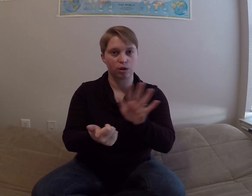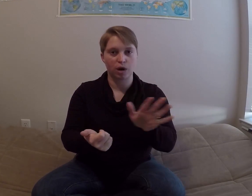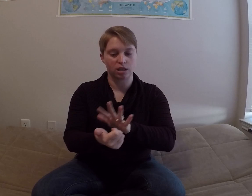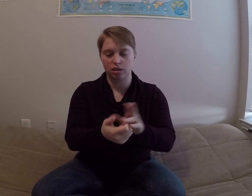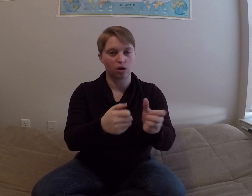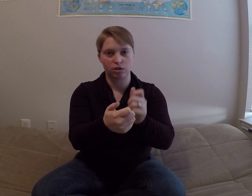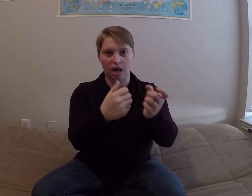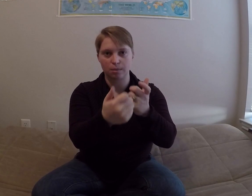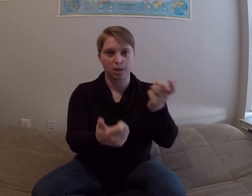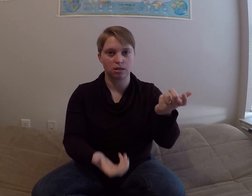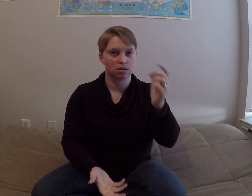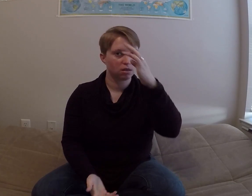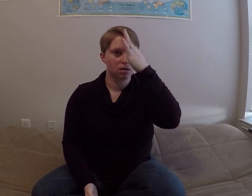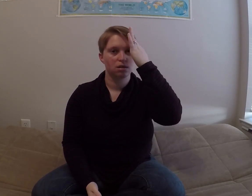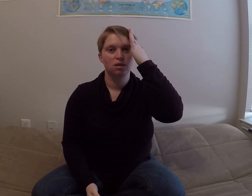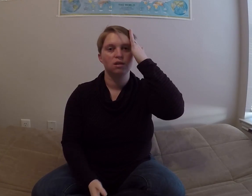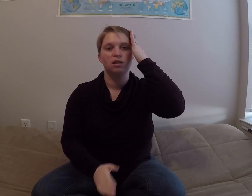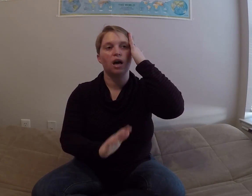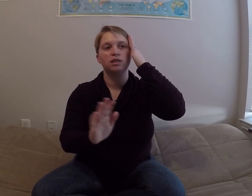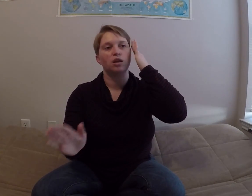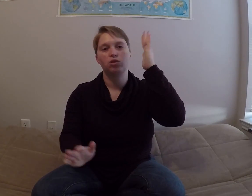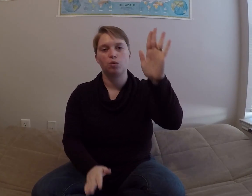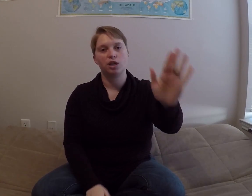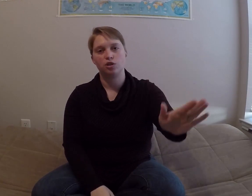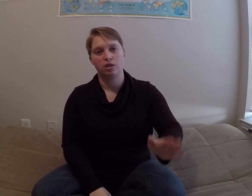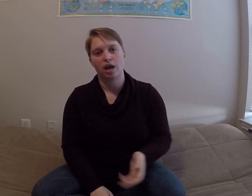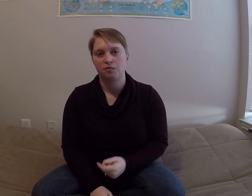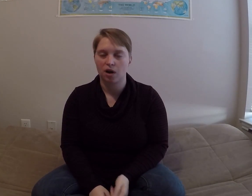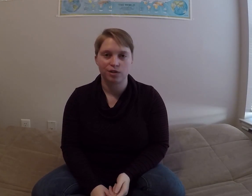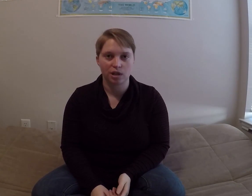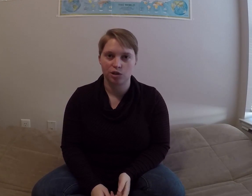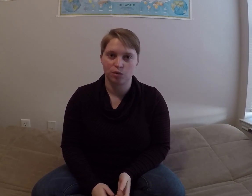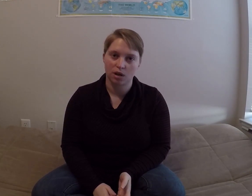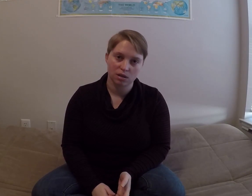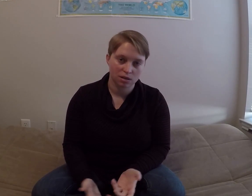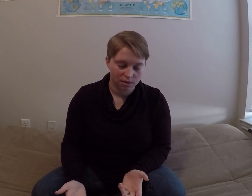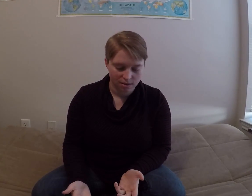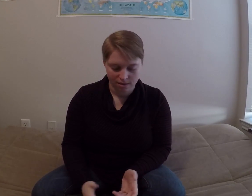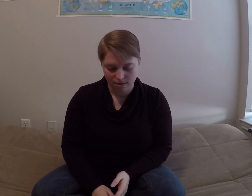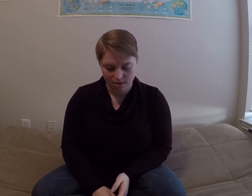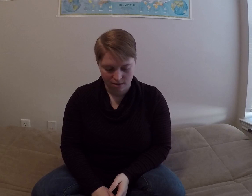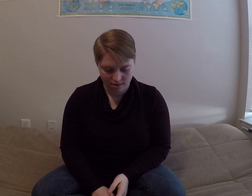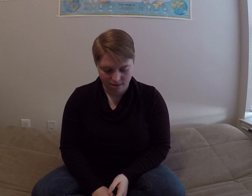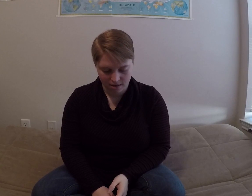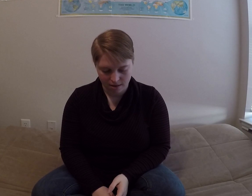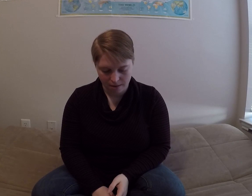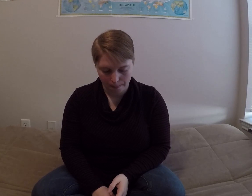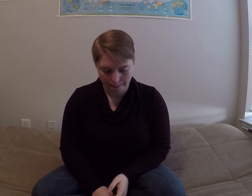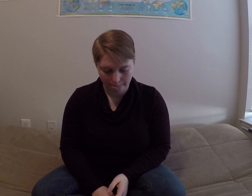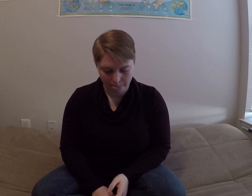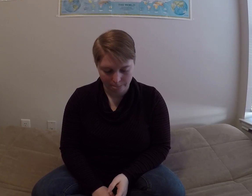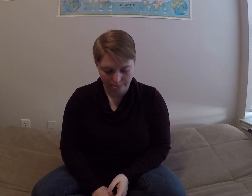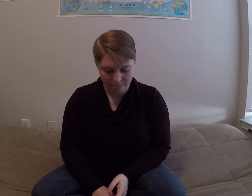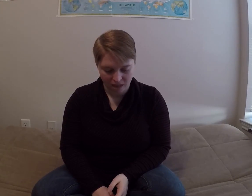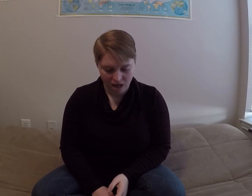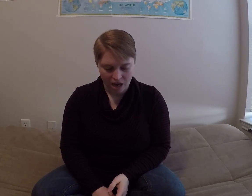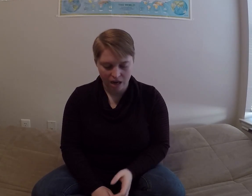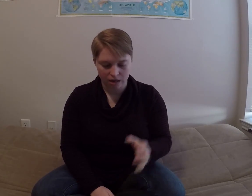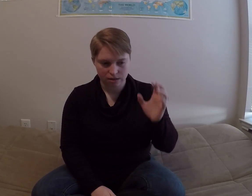out and ready to go to type in. That’s the only way you can have conversation with us.